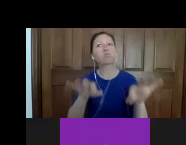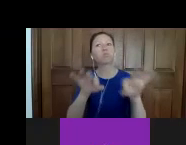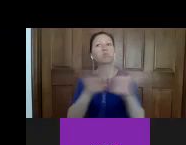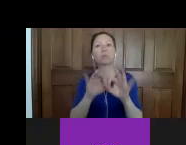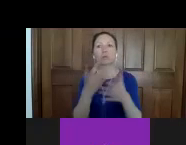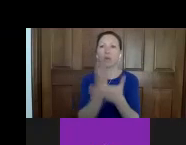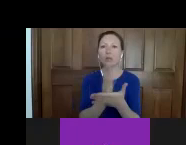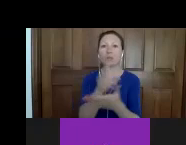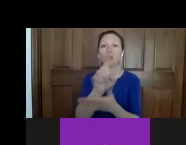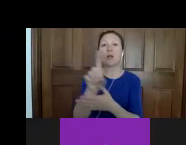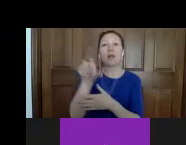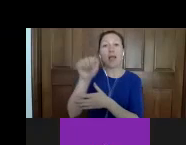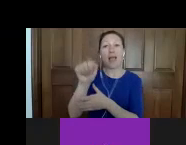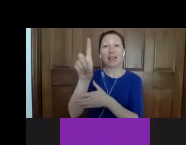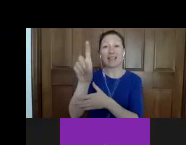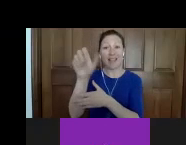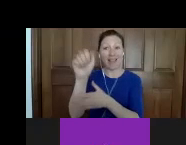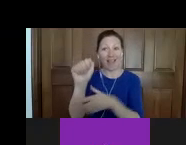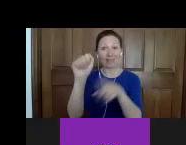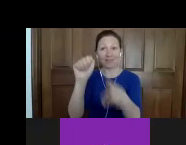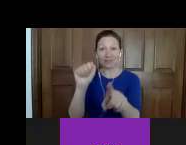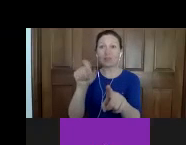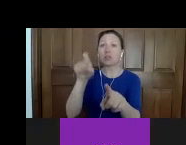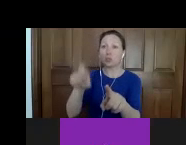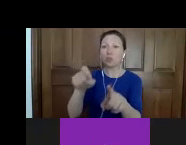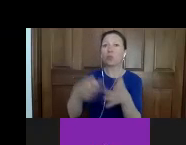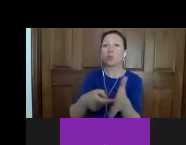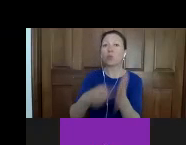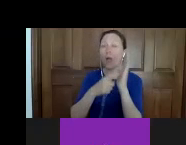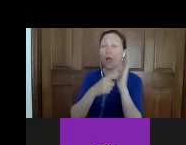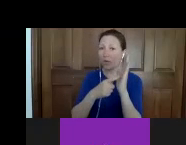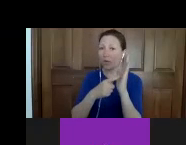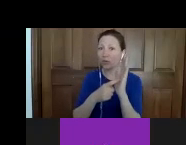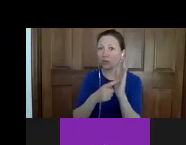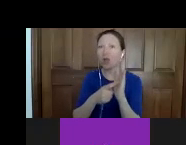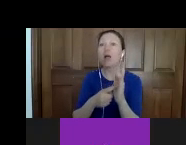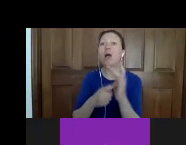Act requires reasonable accommodations for employees and applicants. So whether you're